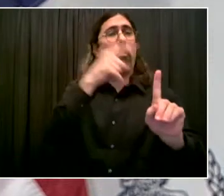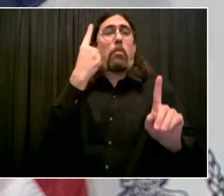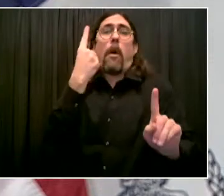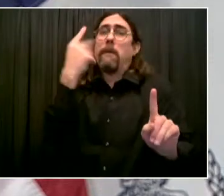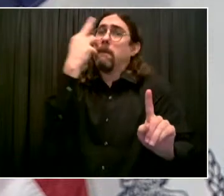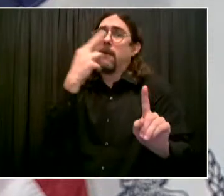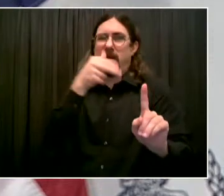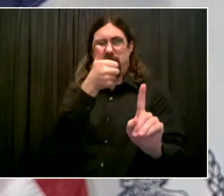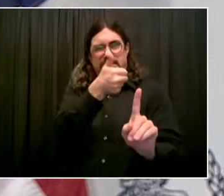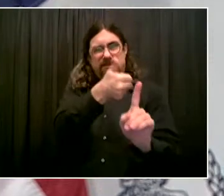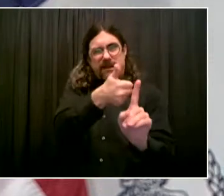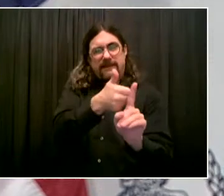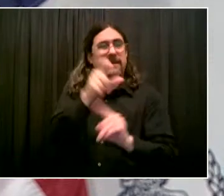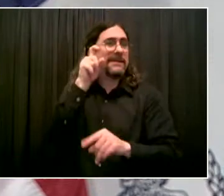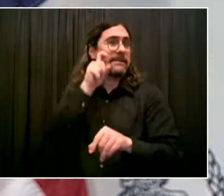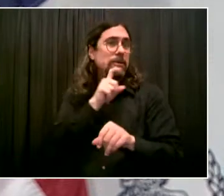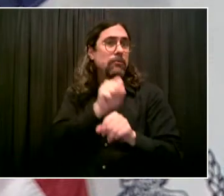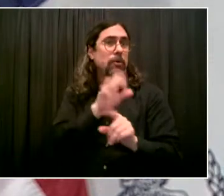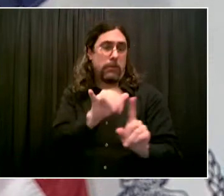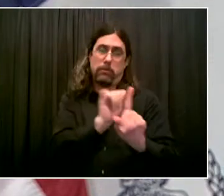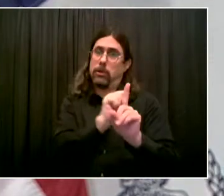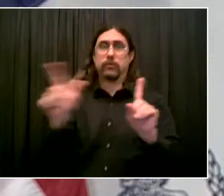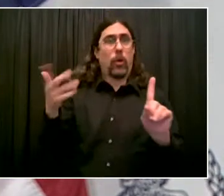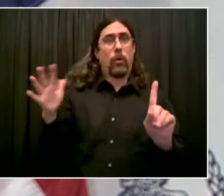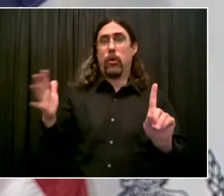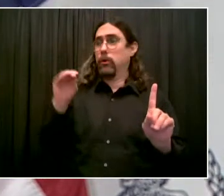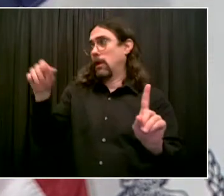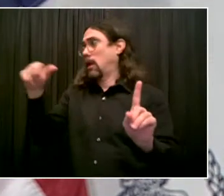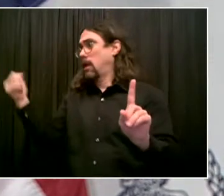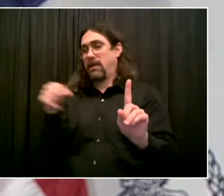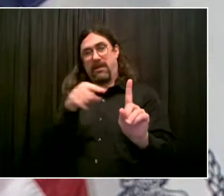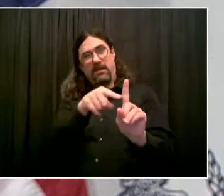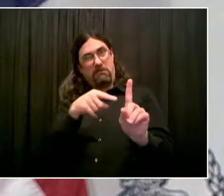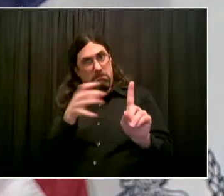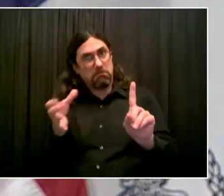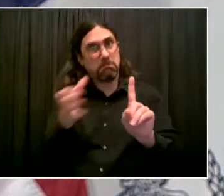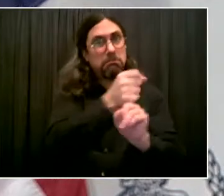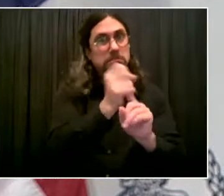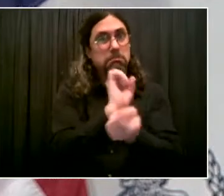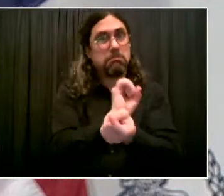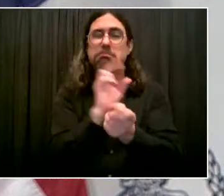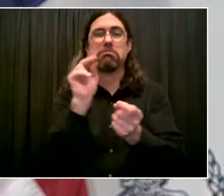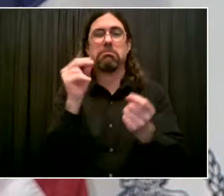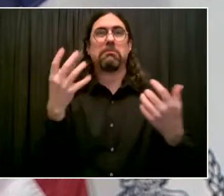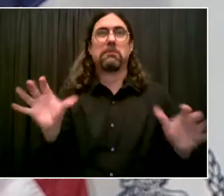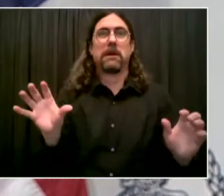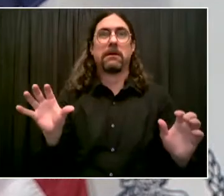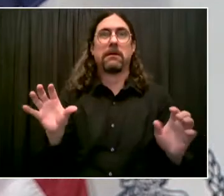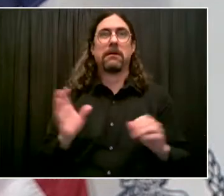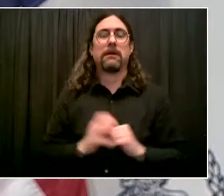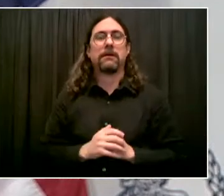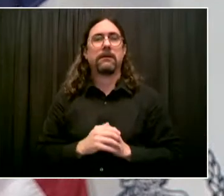ONE FACTOR. BUT IF YOU'RE TALKING G ABOUUT SEX WORK ALONE, OF COURSE I DON'T WANT TO SEE ARRESTS FOR THAT ALONE AND I WANT TO MOVE TO A DIFFERENNT APPROACH AND